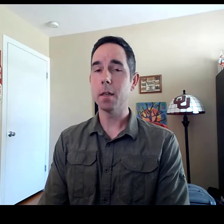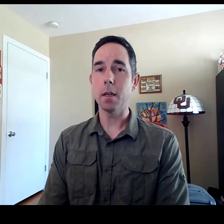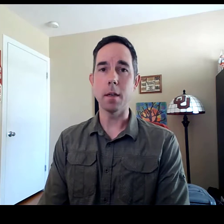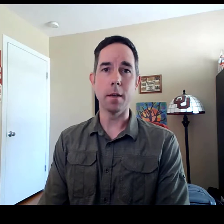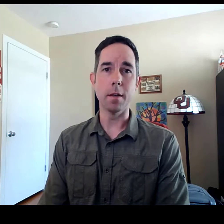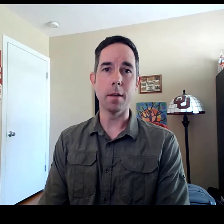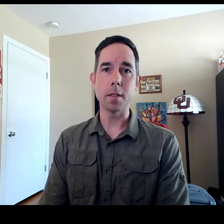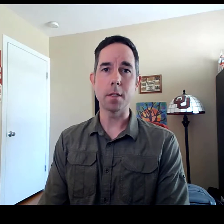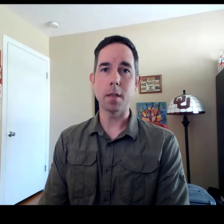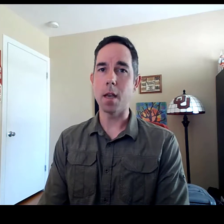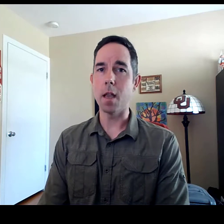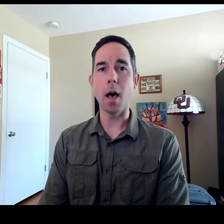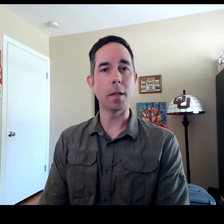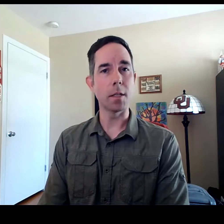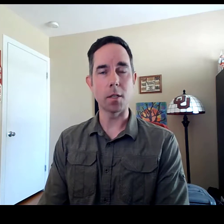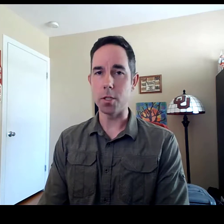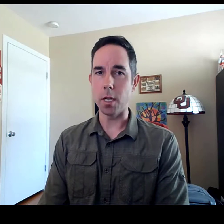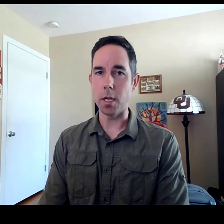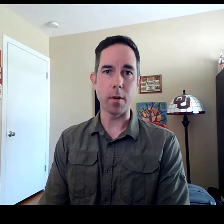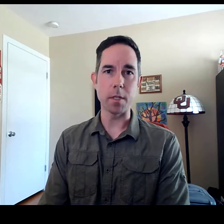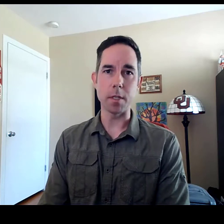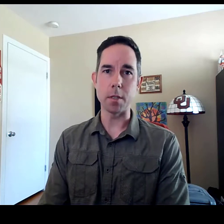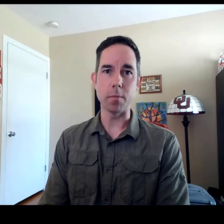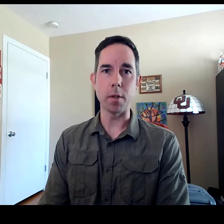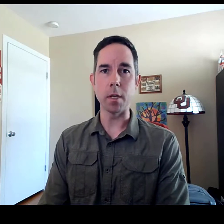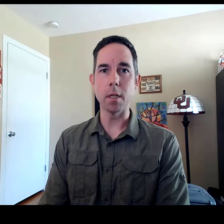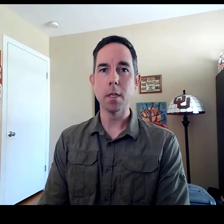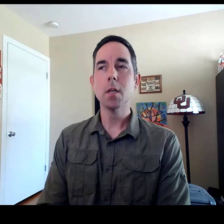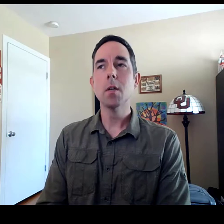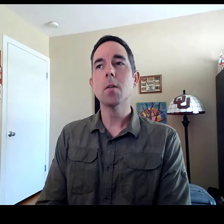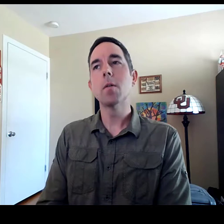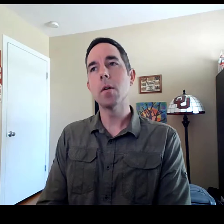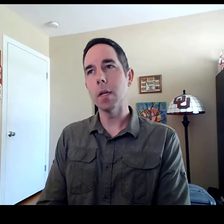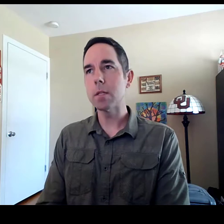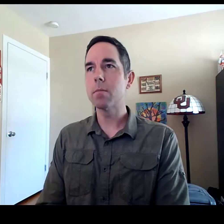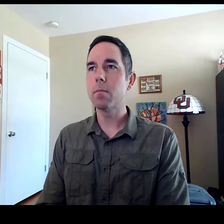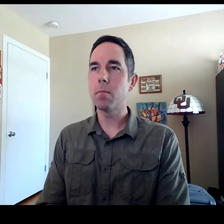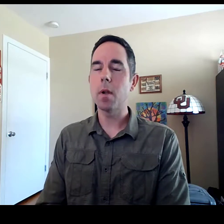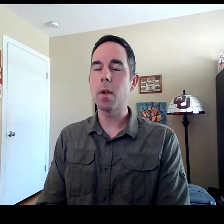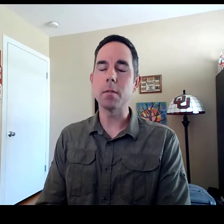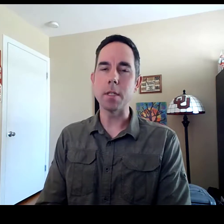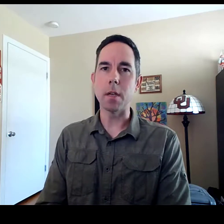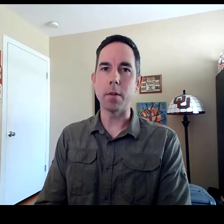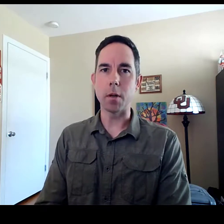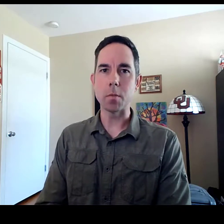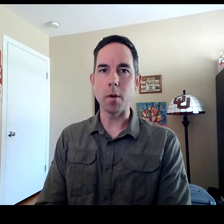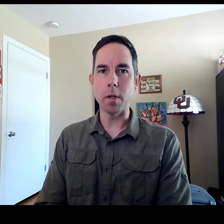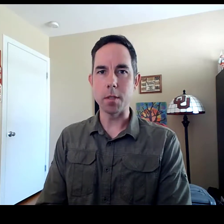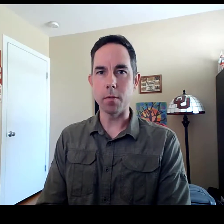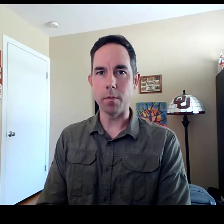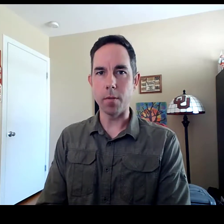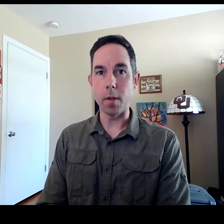and not in good shape as far as accessibility, it's relatively safe in our experience to infer